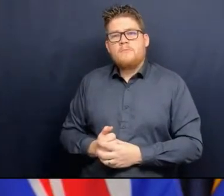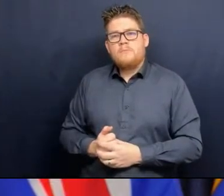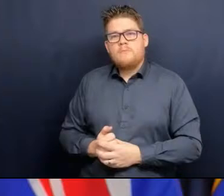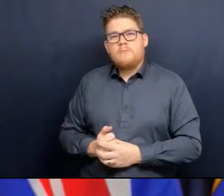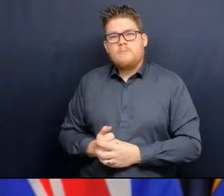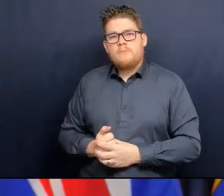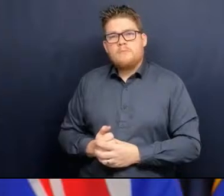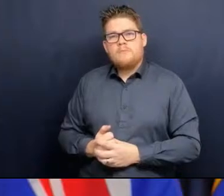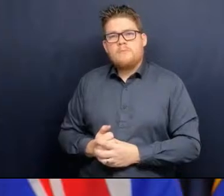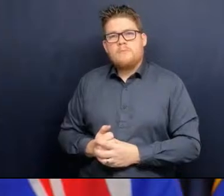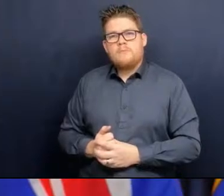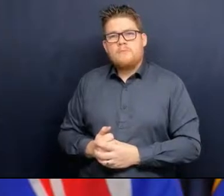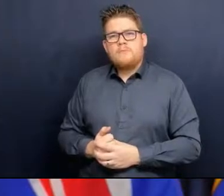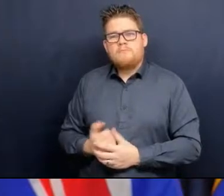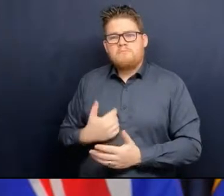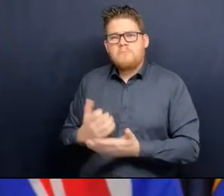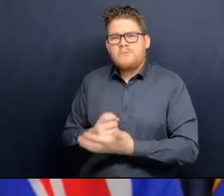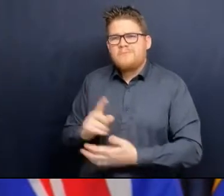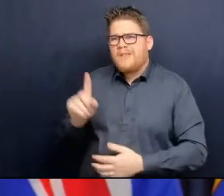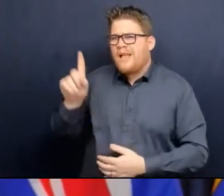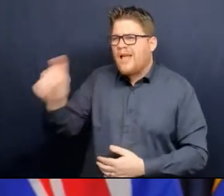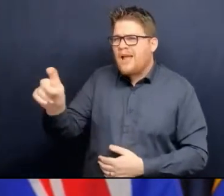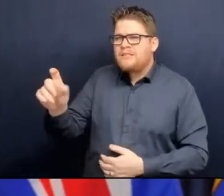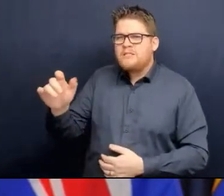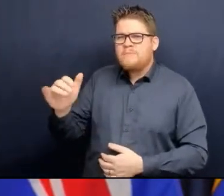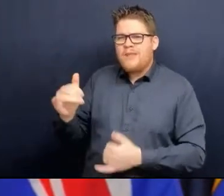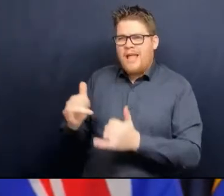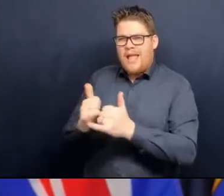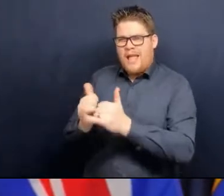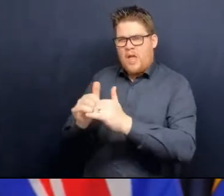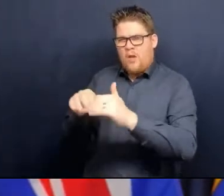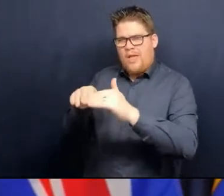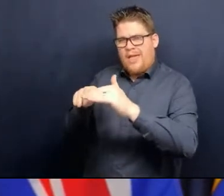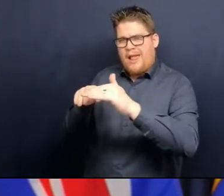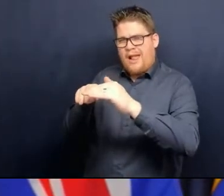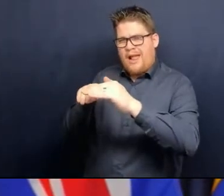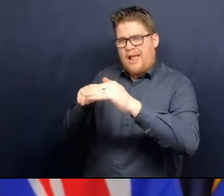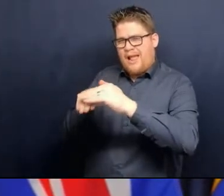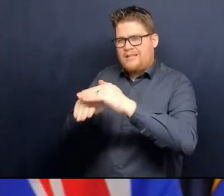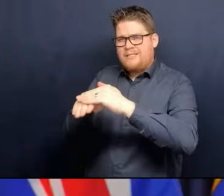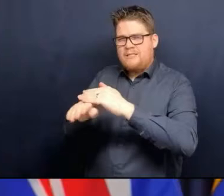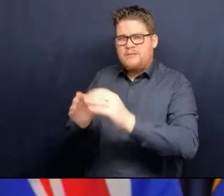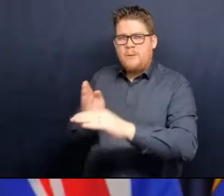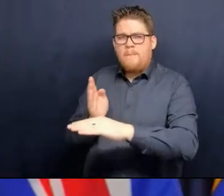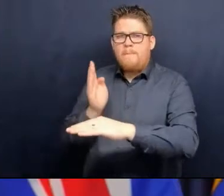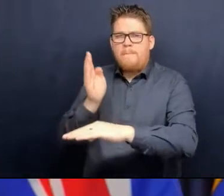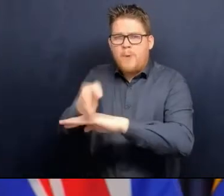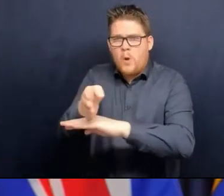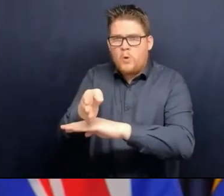accessing the post Covid 19 care clinics here in BC And you said